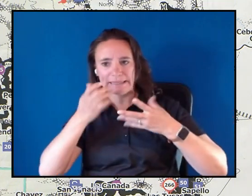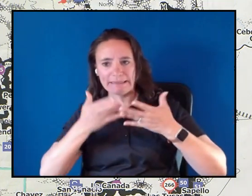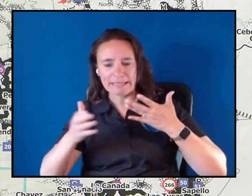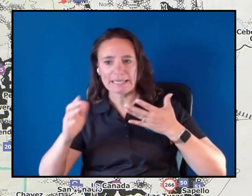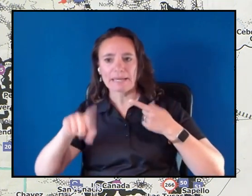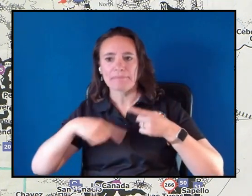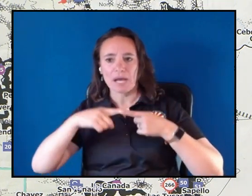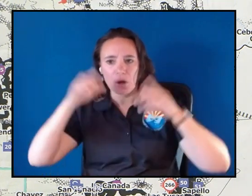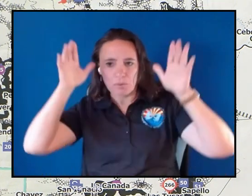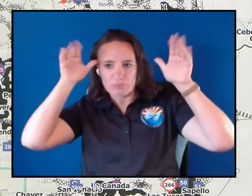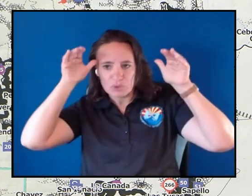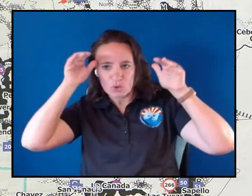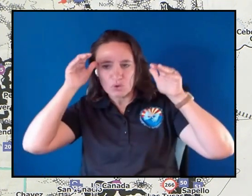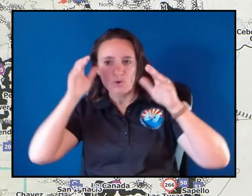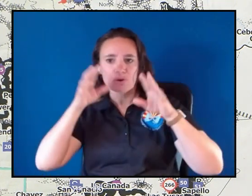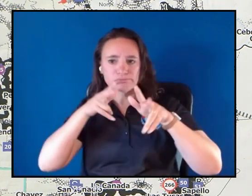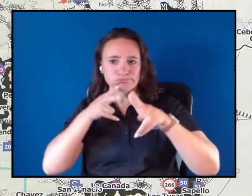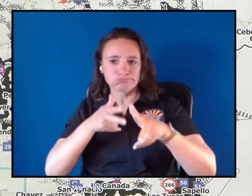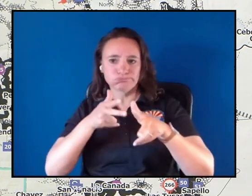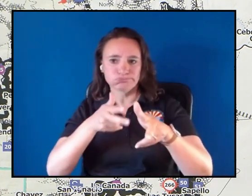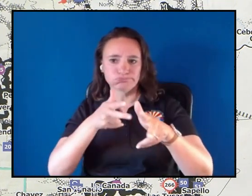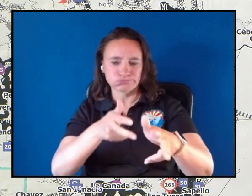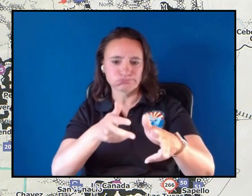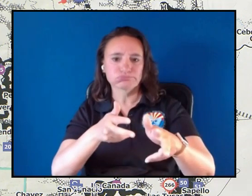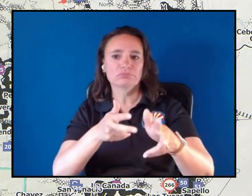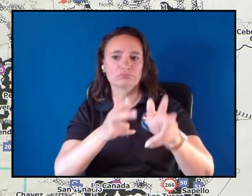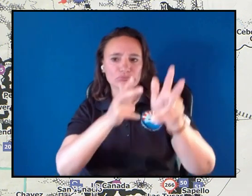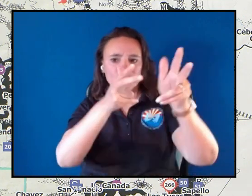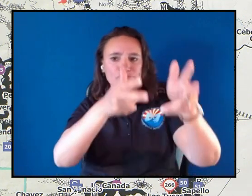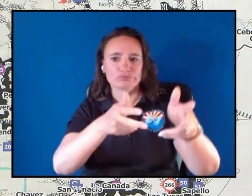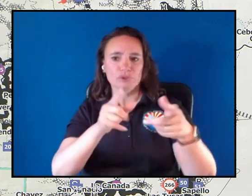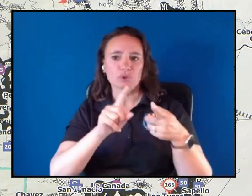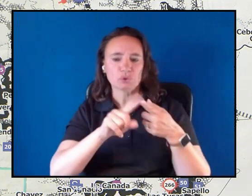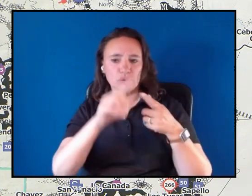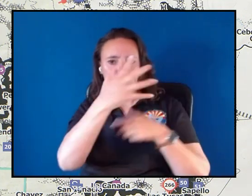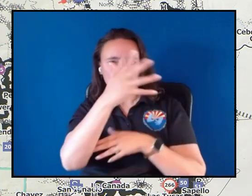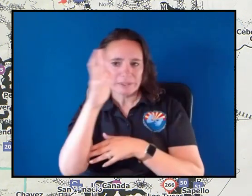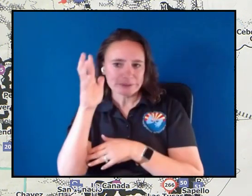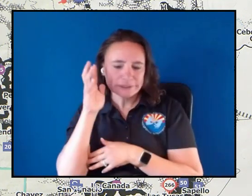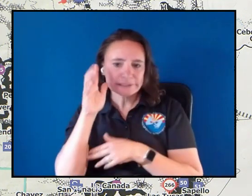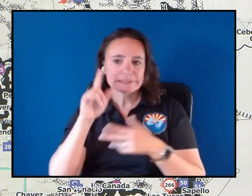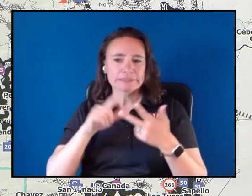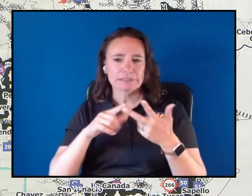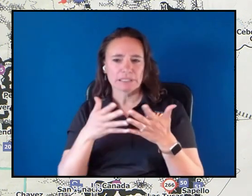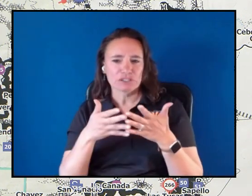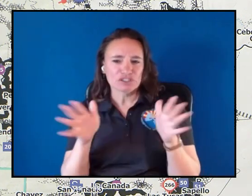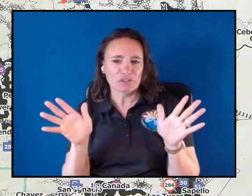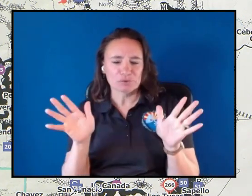are taking supplies up into the wilderness. And then just some general everyday info concerning the incident.